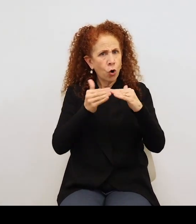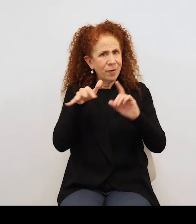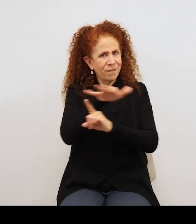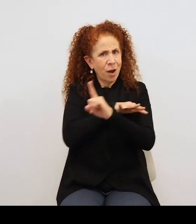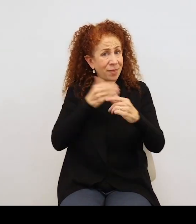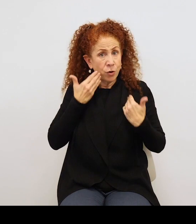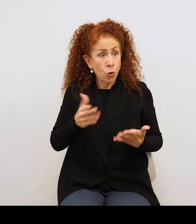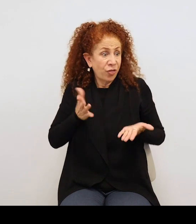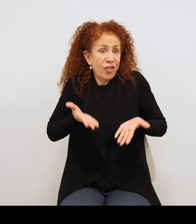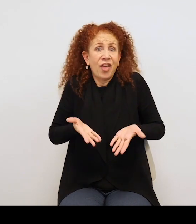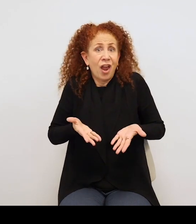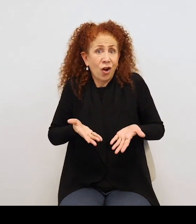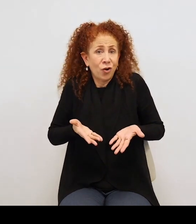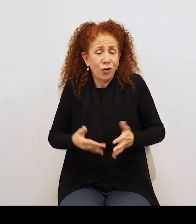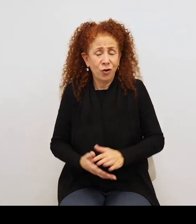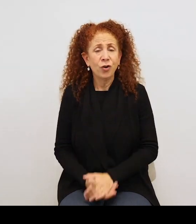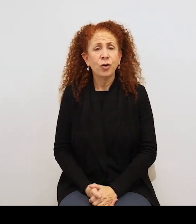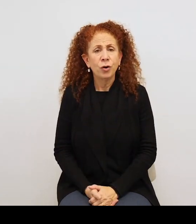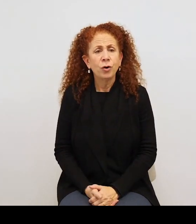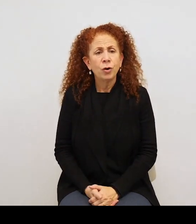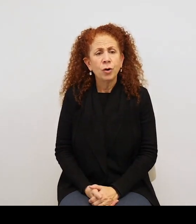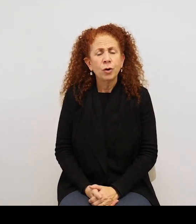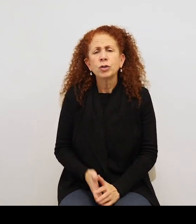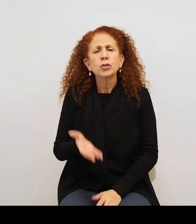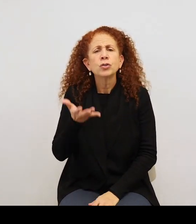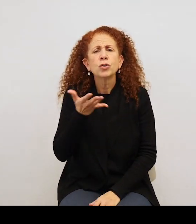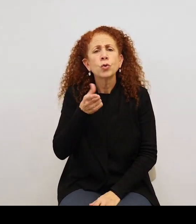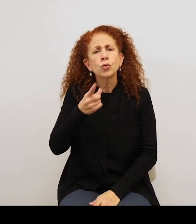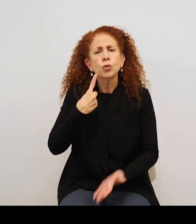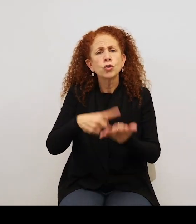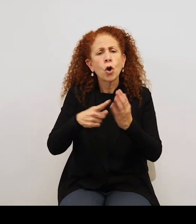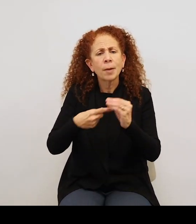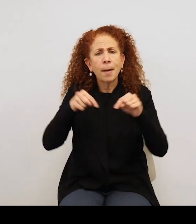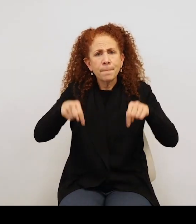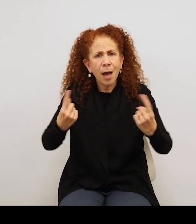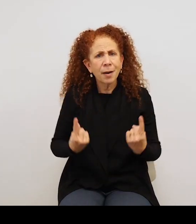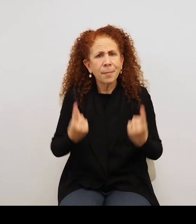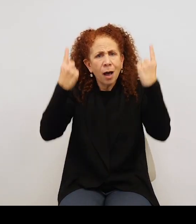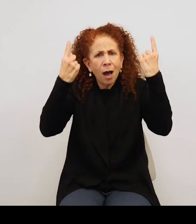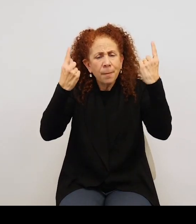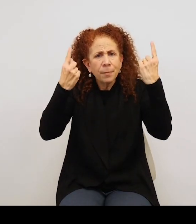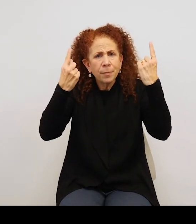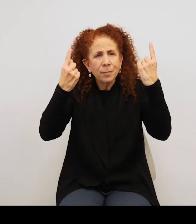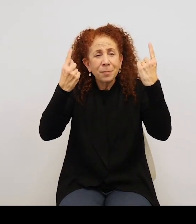They're just there. So You talk about bottom up, but I think you need some top-down thinking.